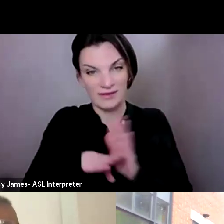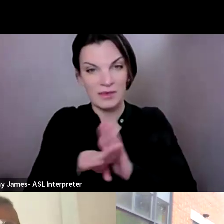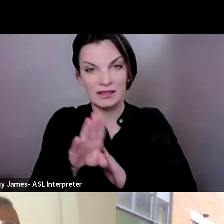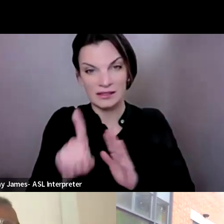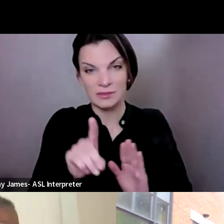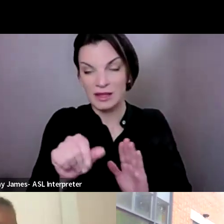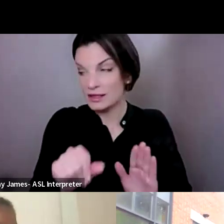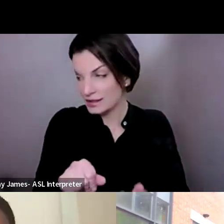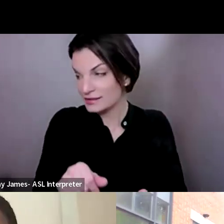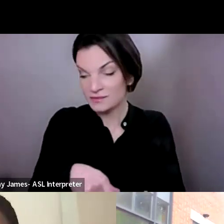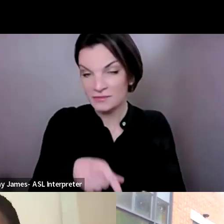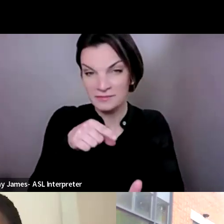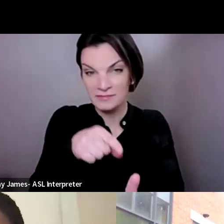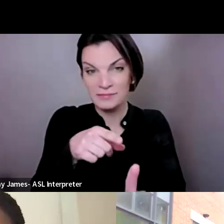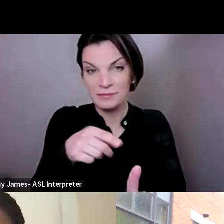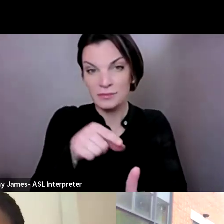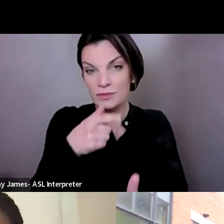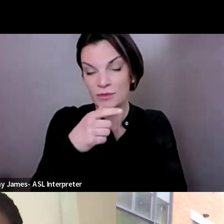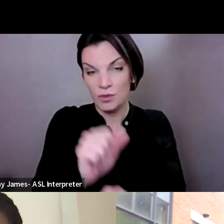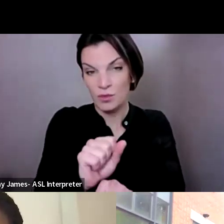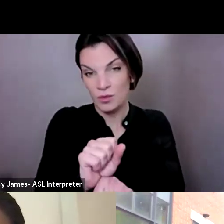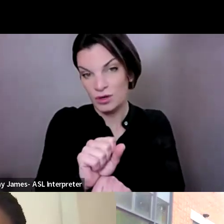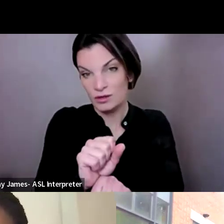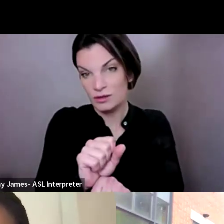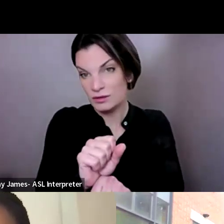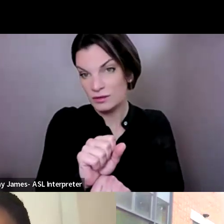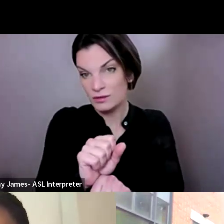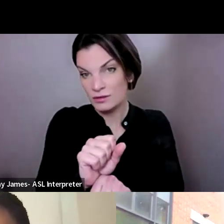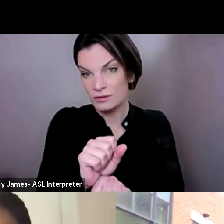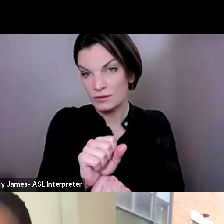doing that, was working in the house and then parking his car down the street to sleep. That